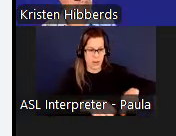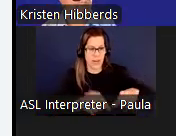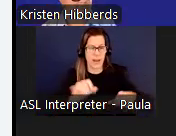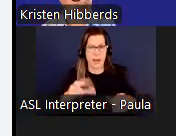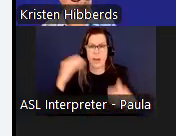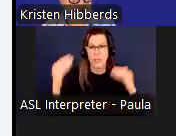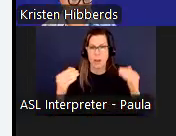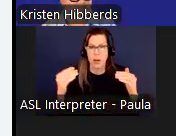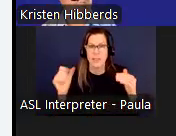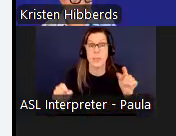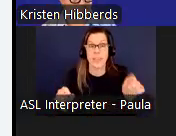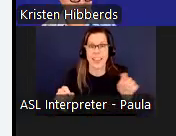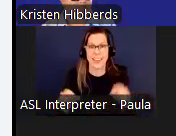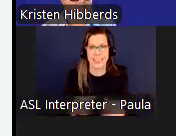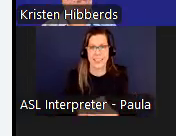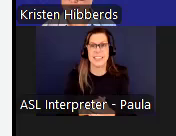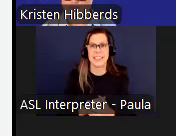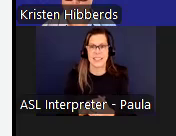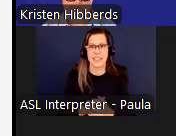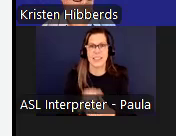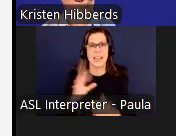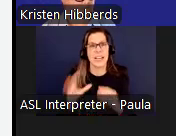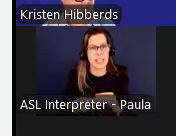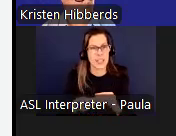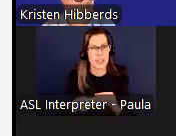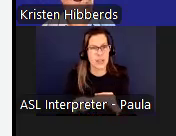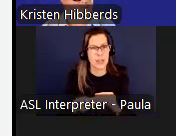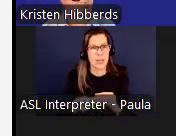Yeah, right there. And there was an addition of a meaningful assessment.